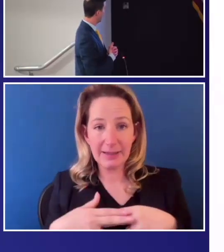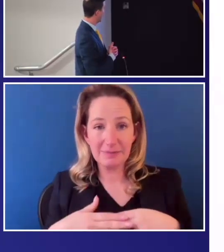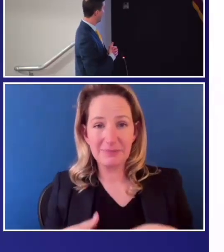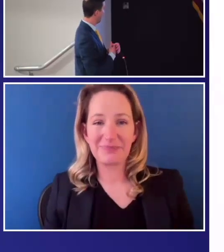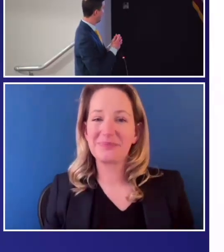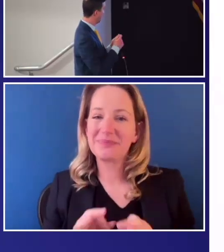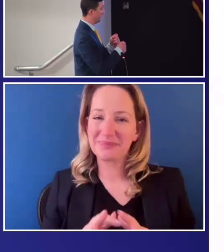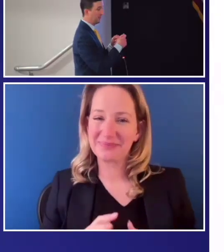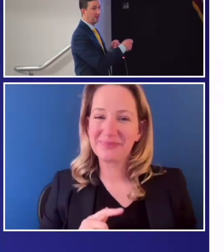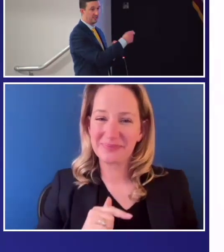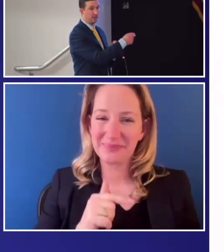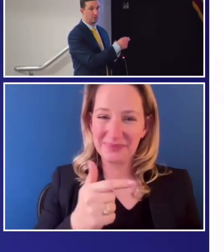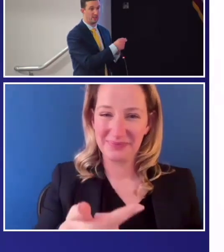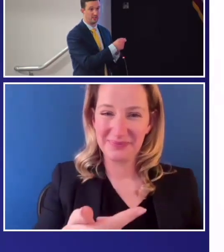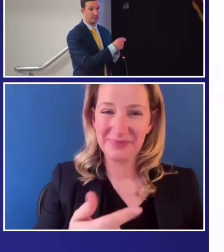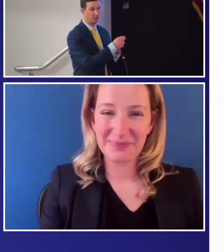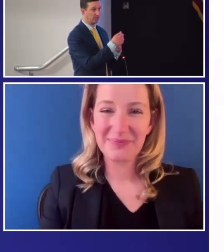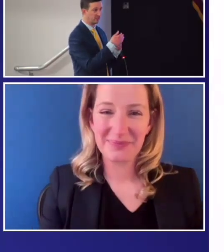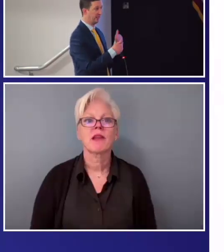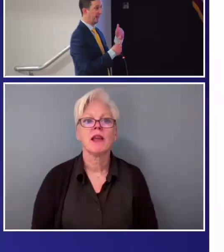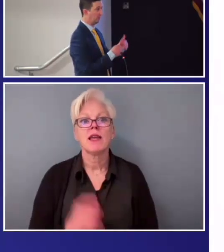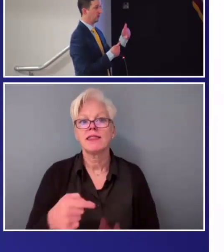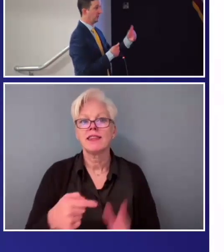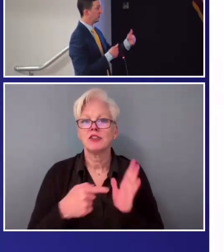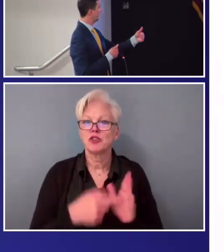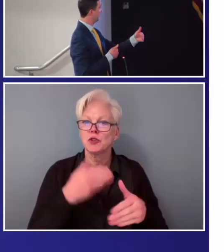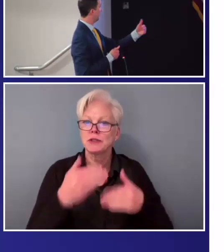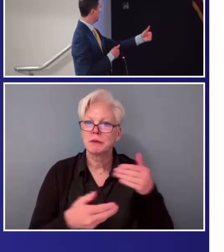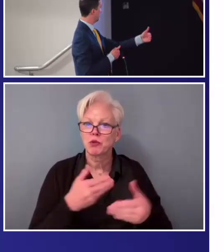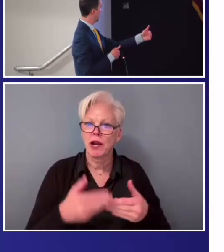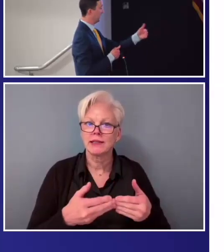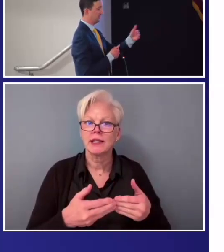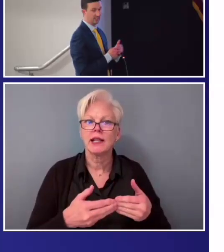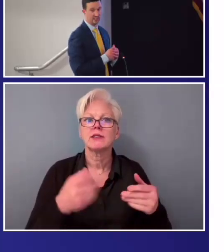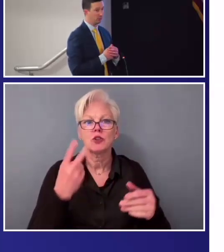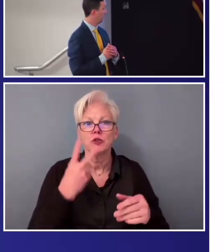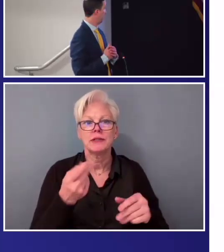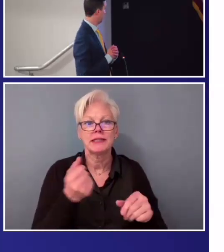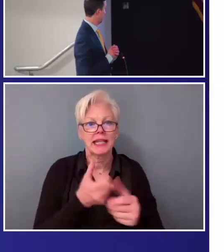This is showing you the step-by-step process. So you can see how much each individual step is getting you along the